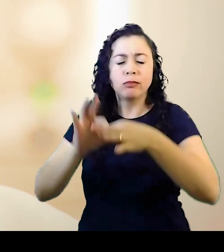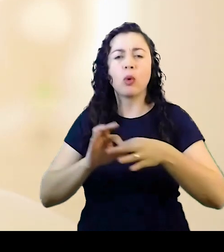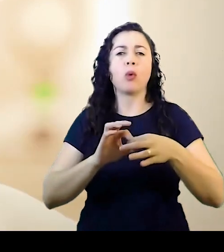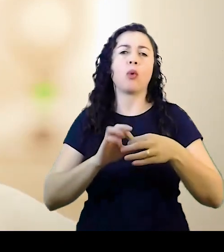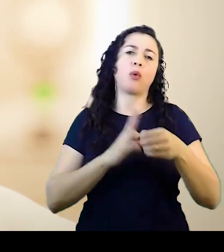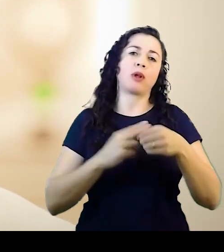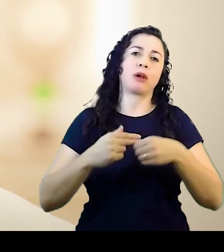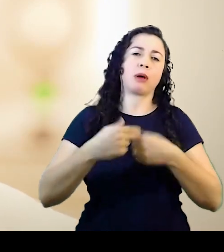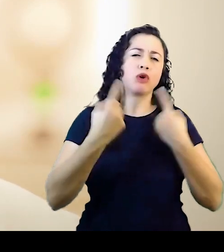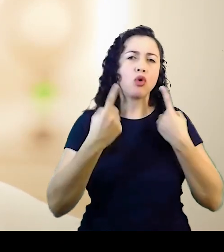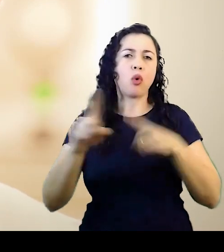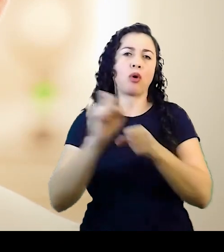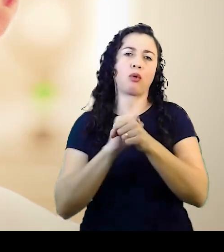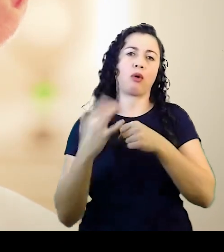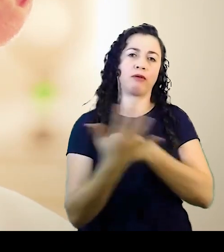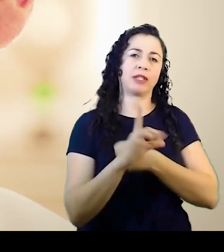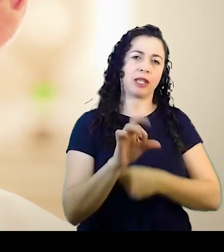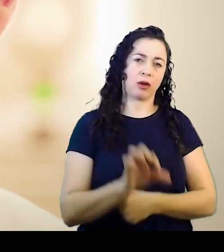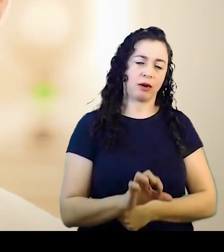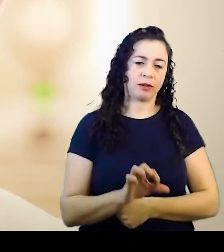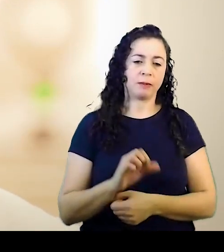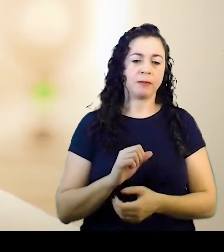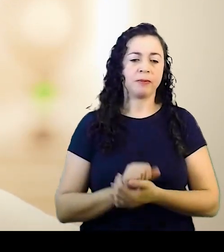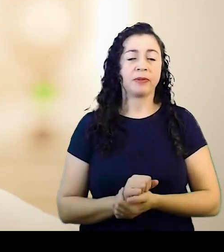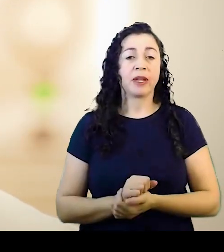All the effort that have been put into this task force